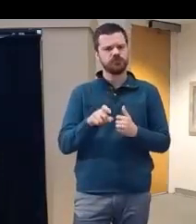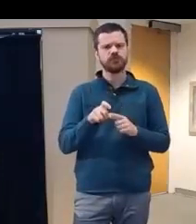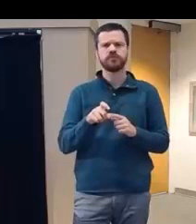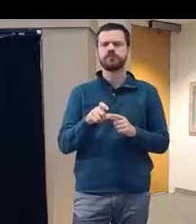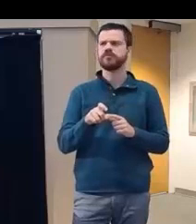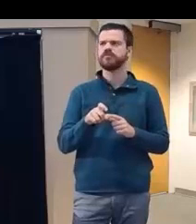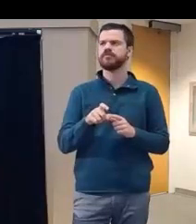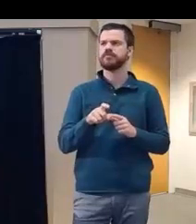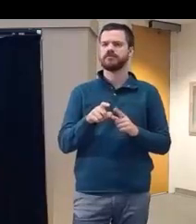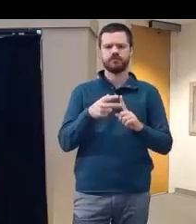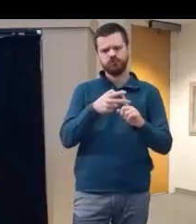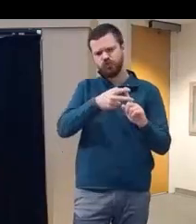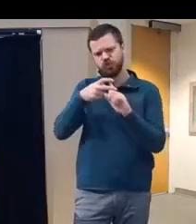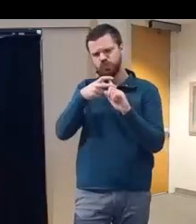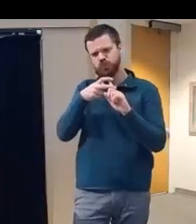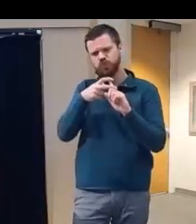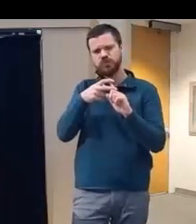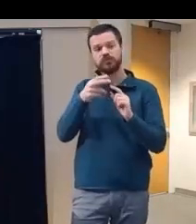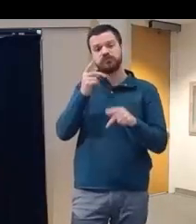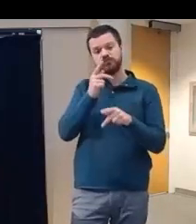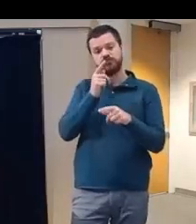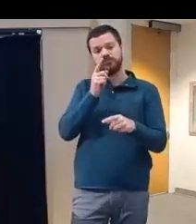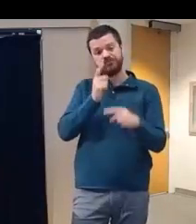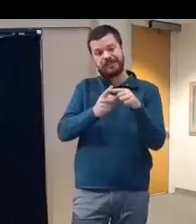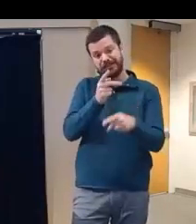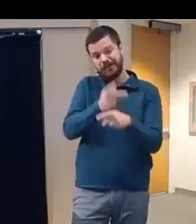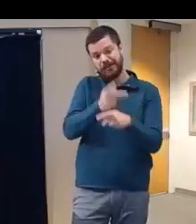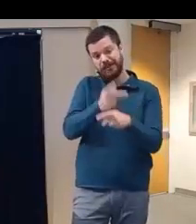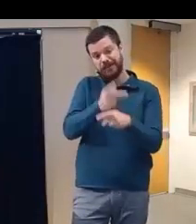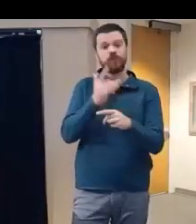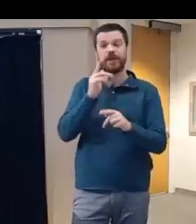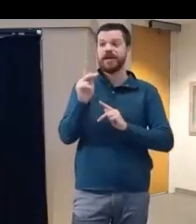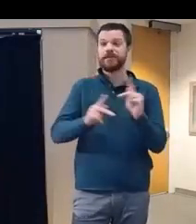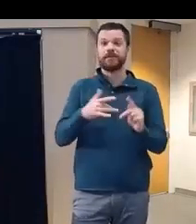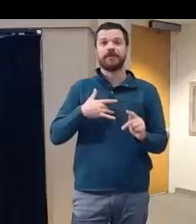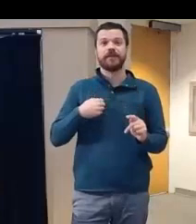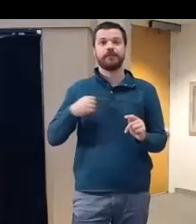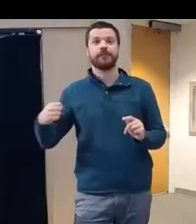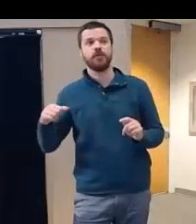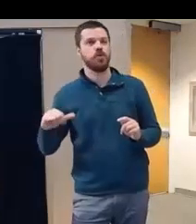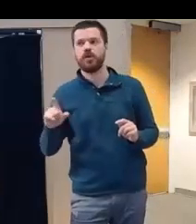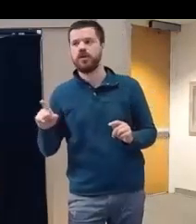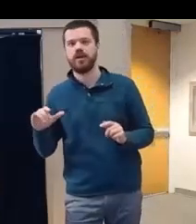recruit the best of the best into teaching because people are pulled in many different directions so